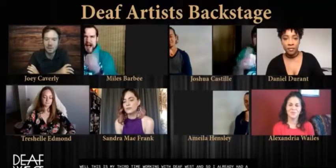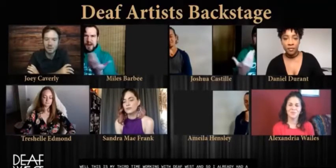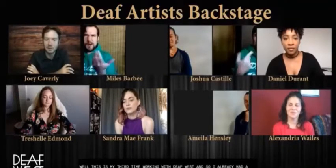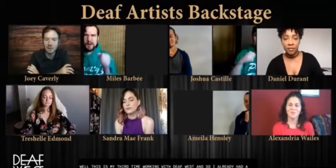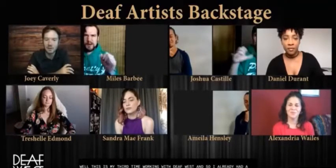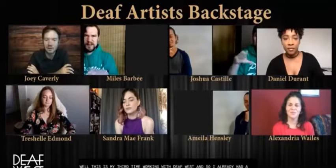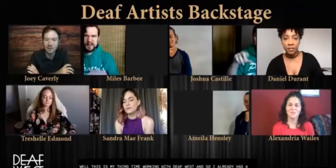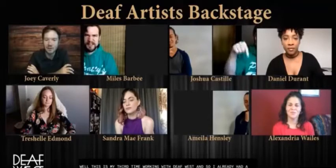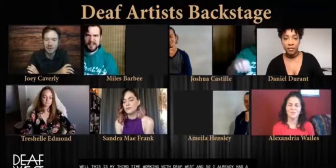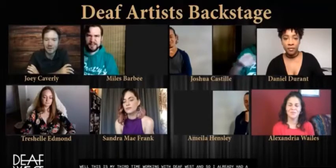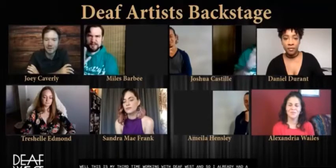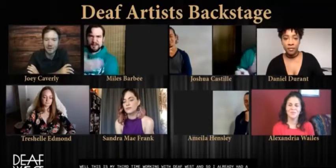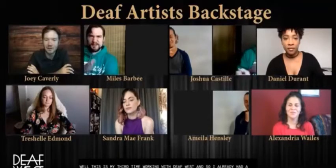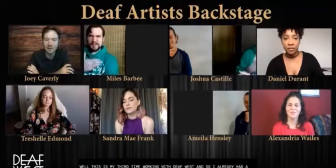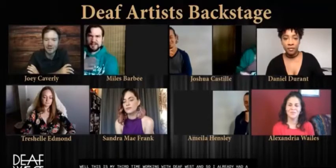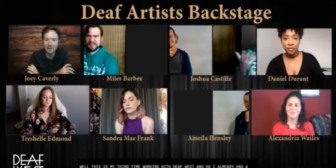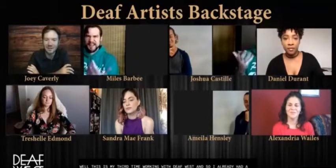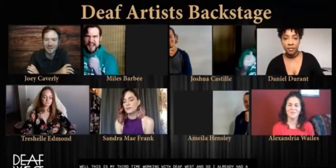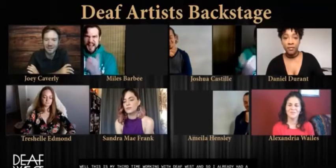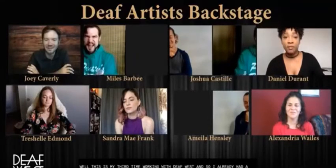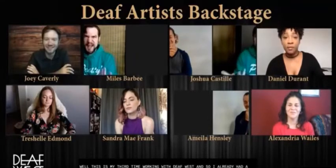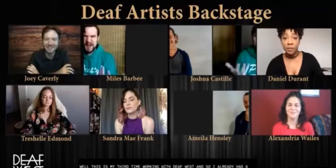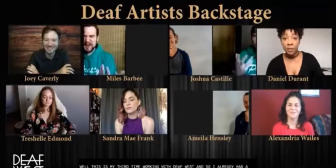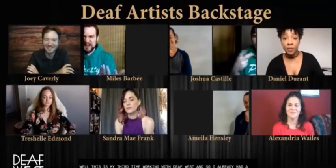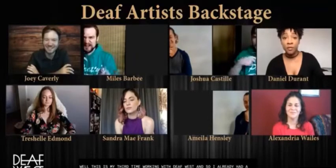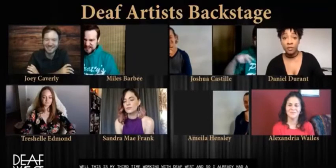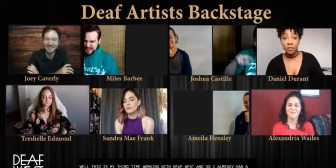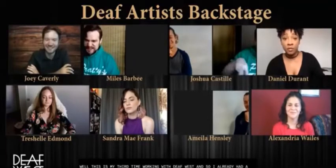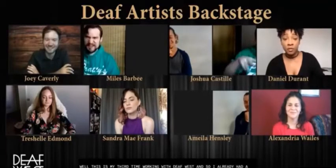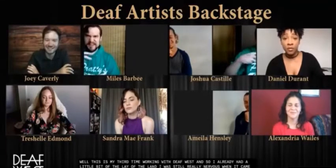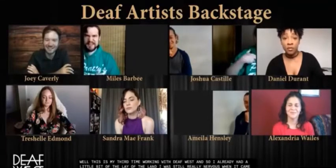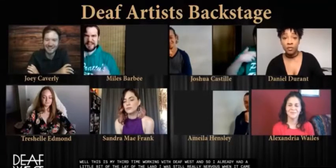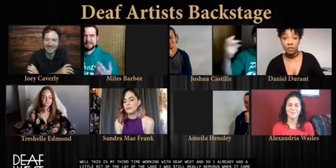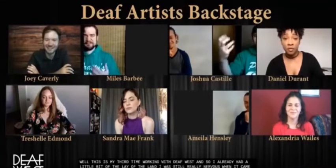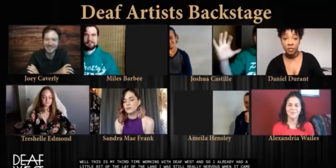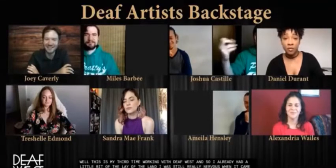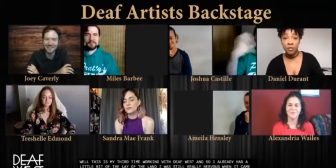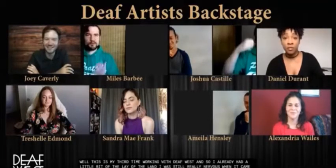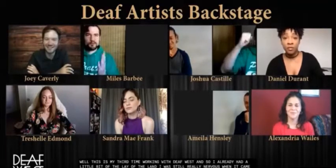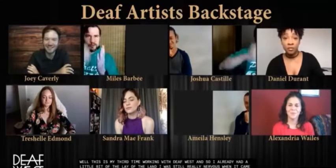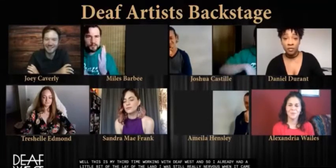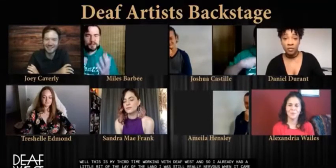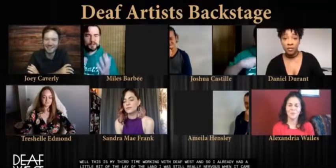And at that point I didn't really have any idea what it meant to be a part of a musical.